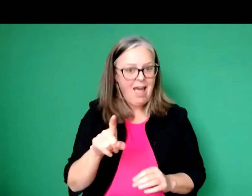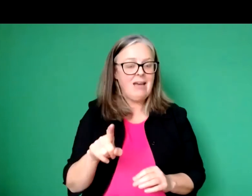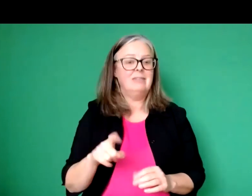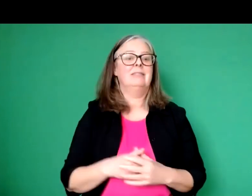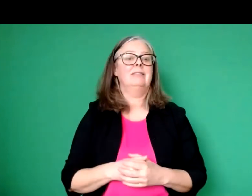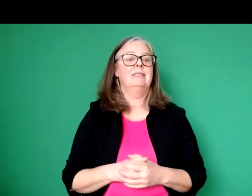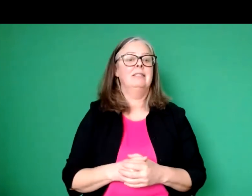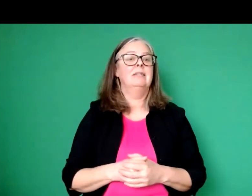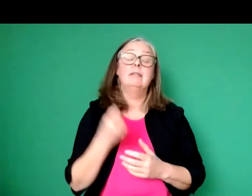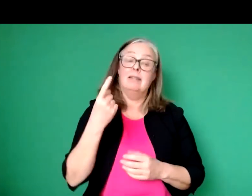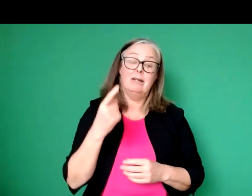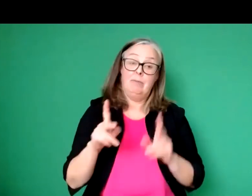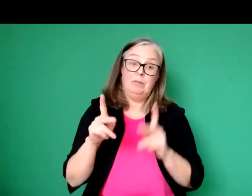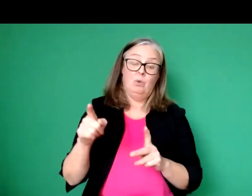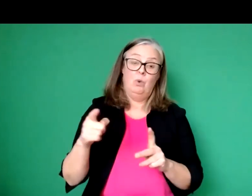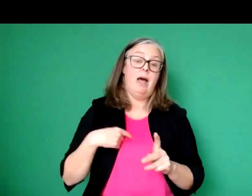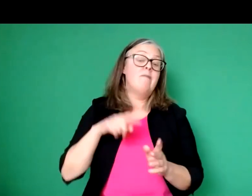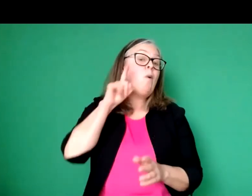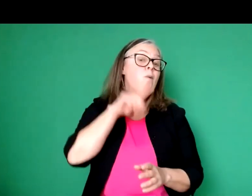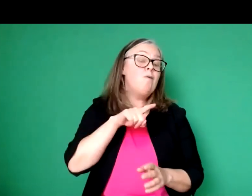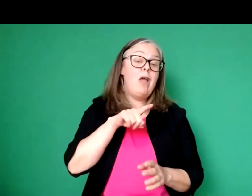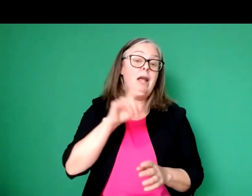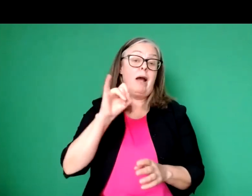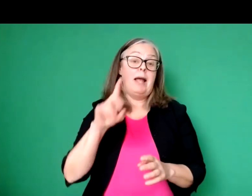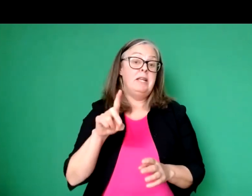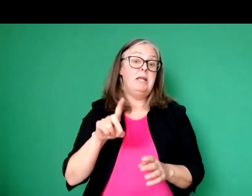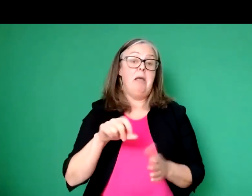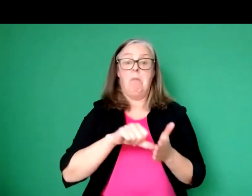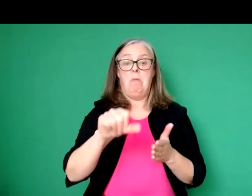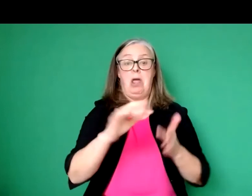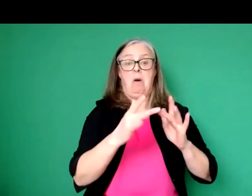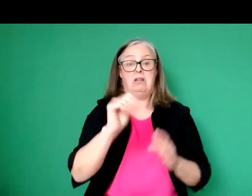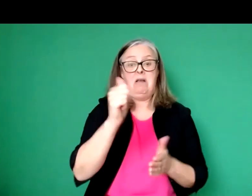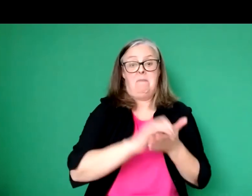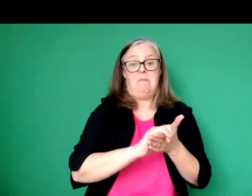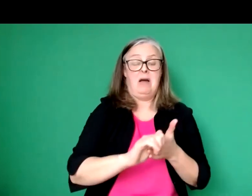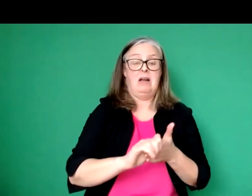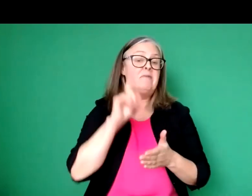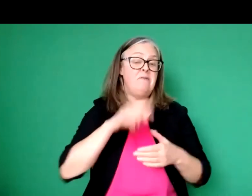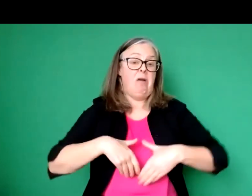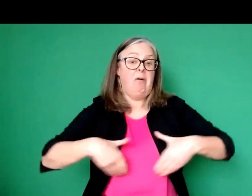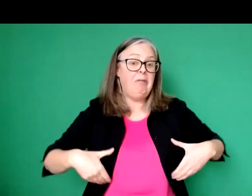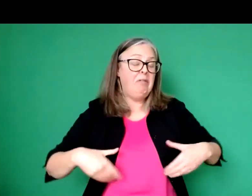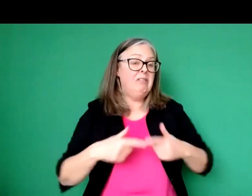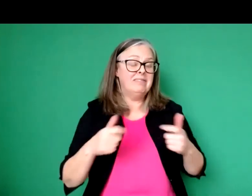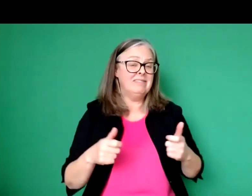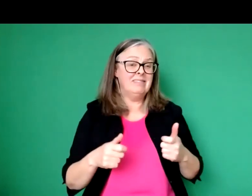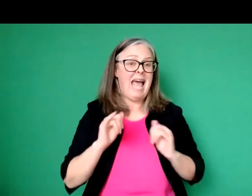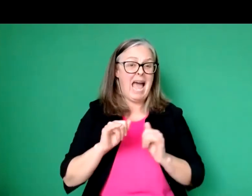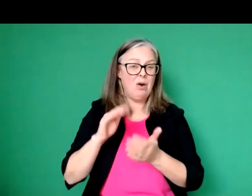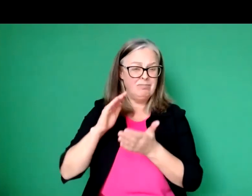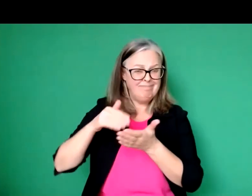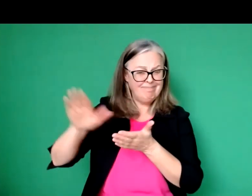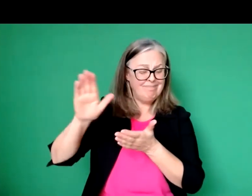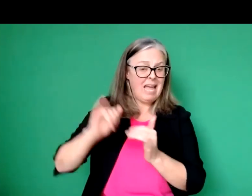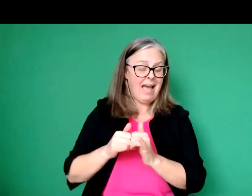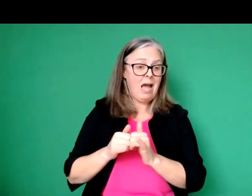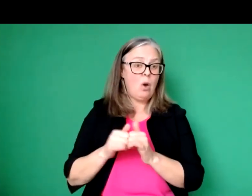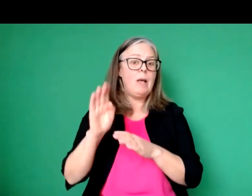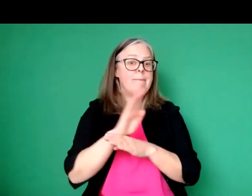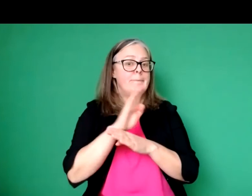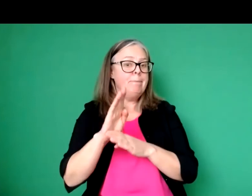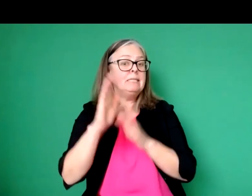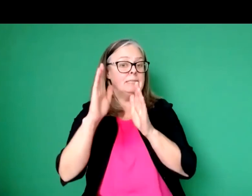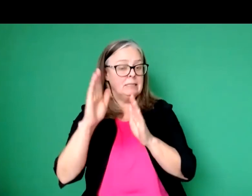fake id um fake harness issue is for business owners to ask the legitimacy of the service animal